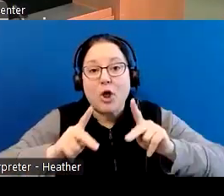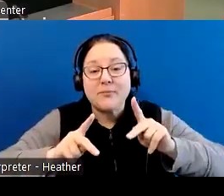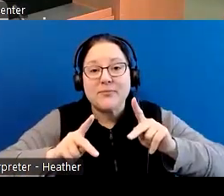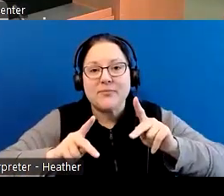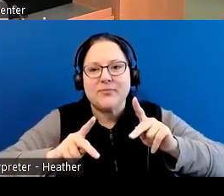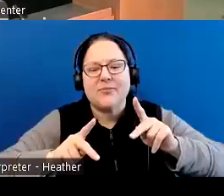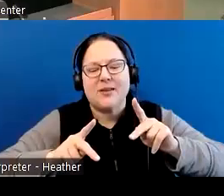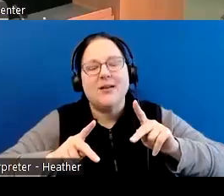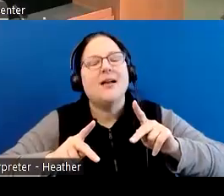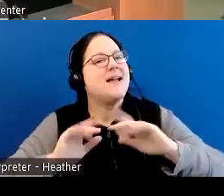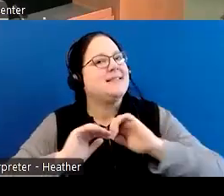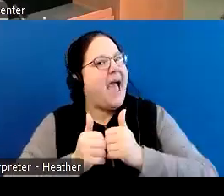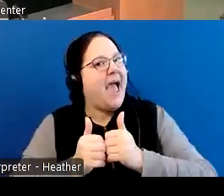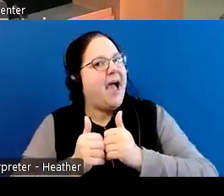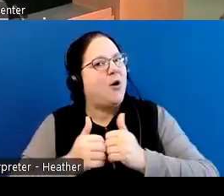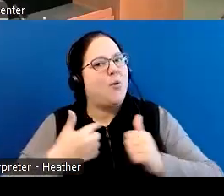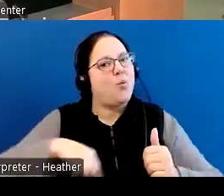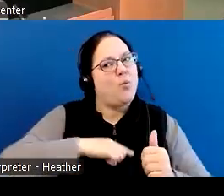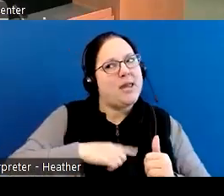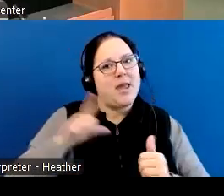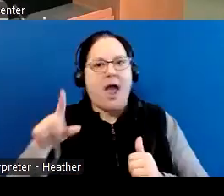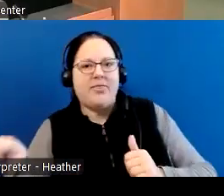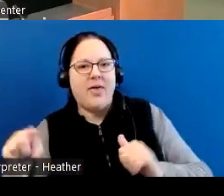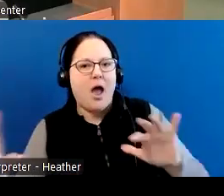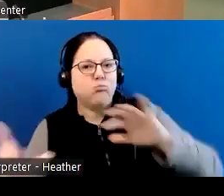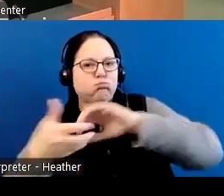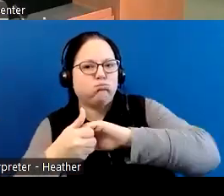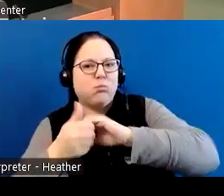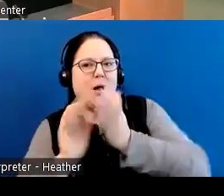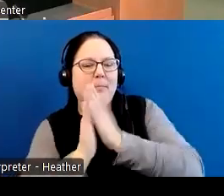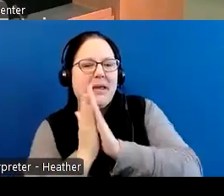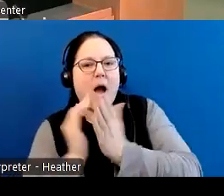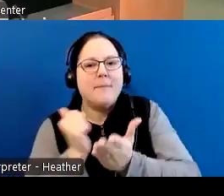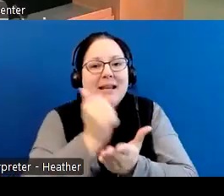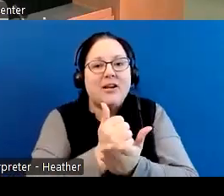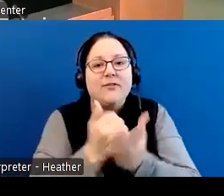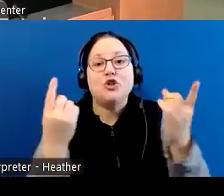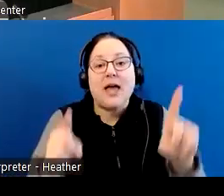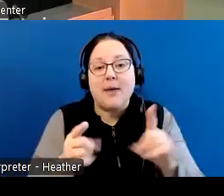can to see how we can kind of morph this into an intervention that can happen in the brighter days